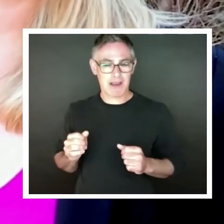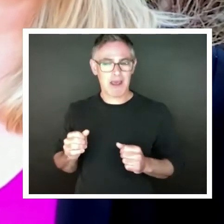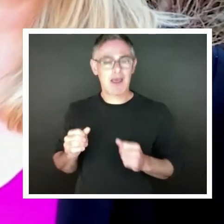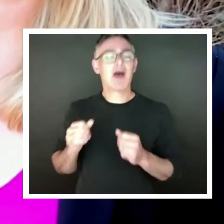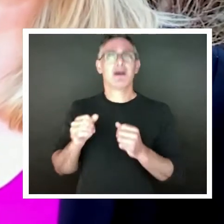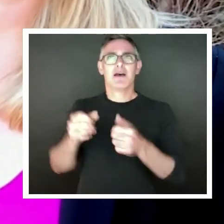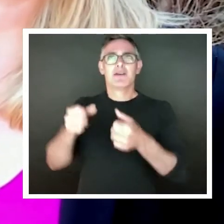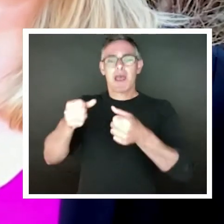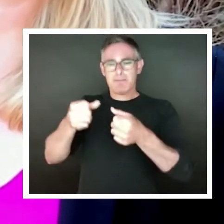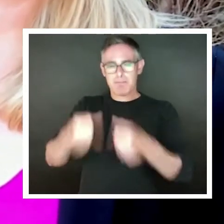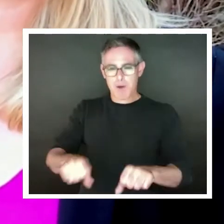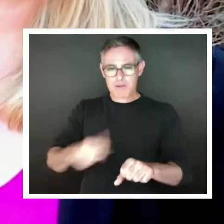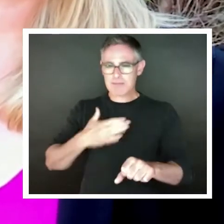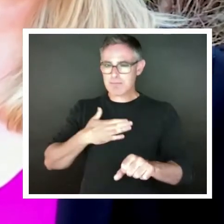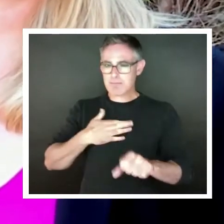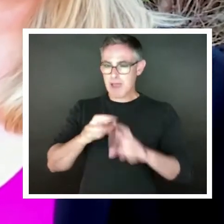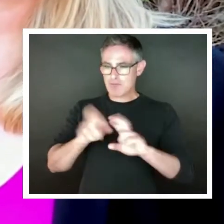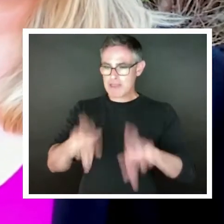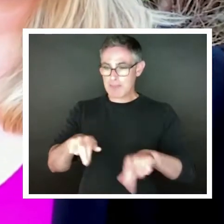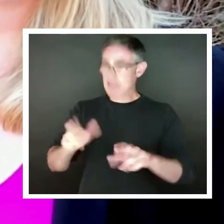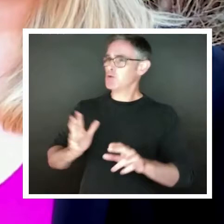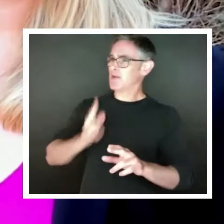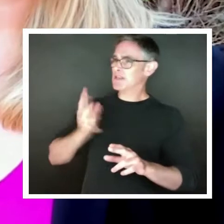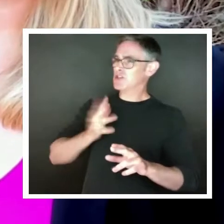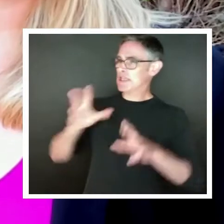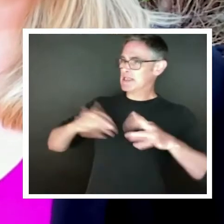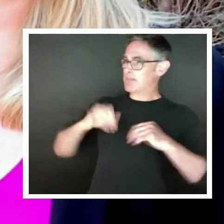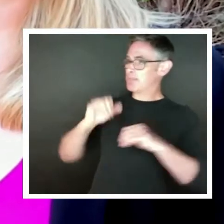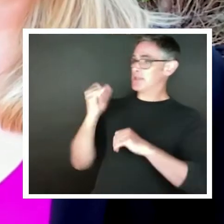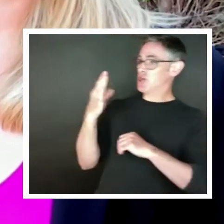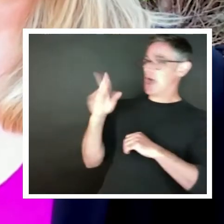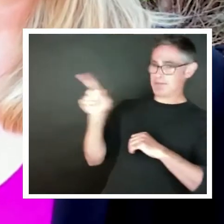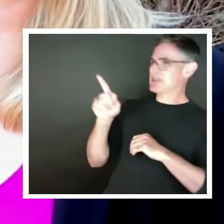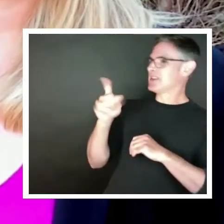to officially accept the job in Hillsborough, I got a call from Intel in Arizona